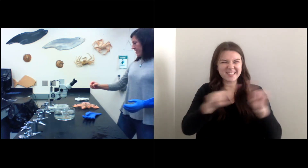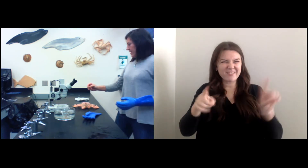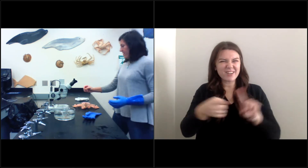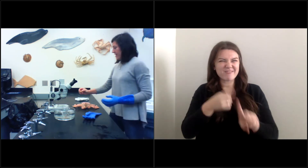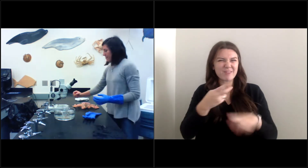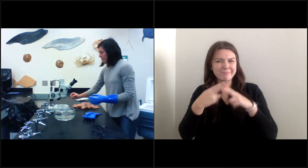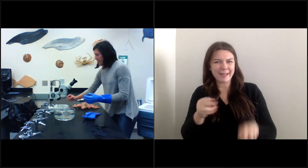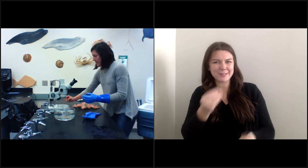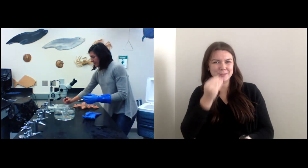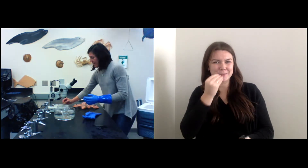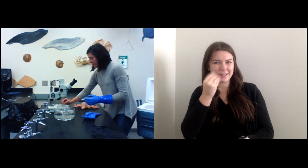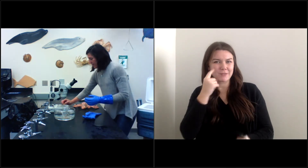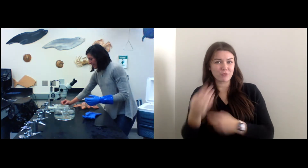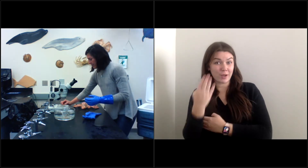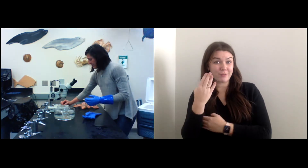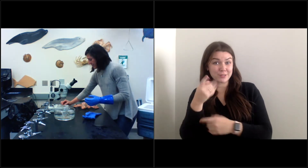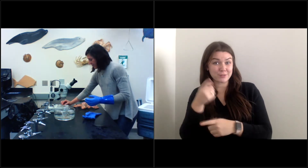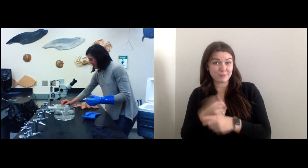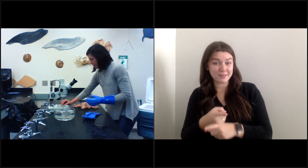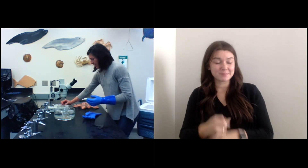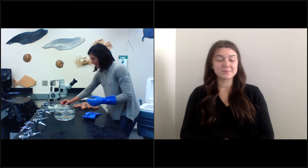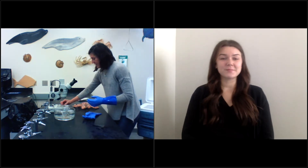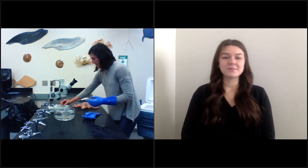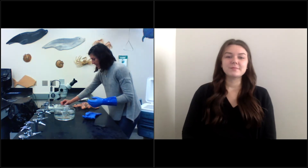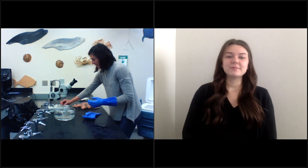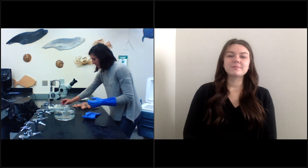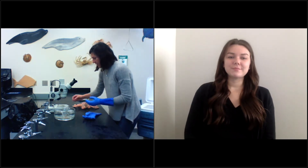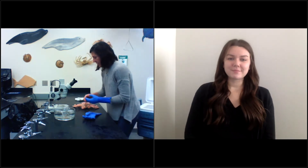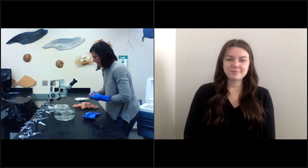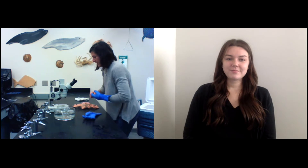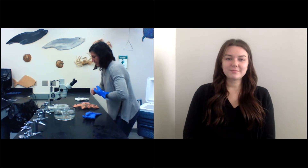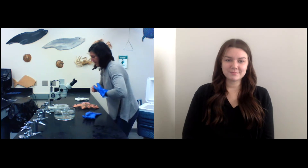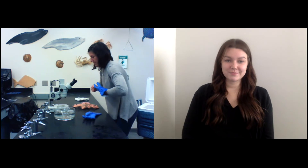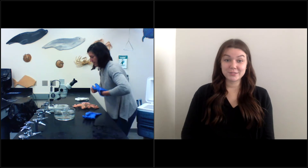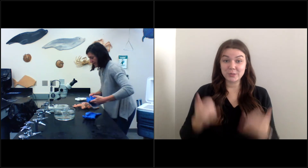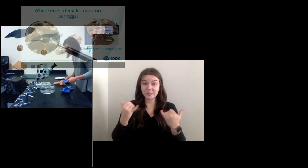So we're going to go ahead and put these on the microscope and we're going to take a look.